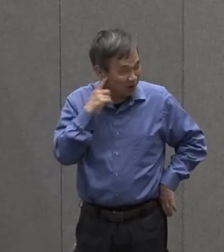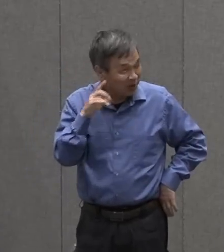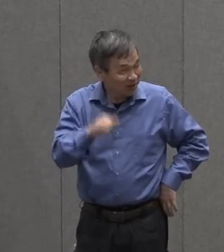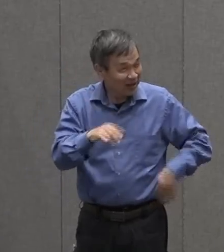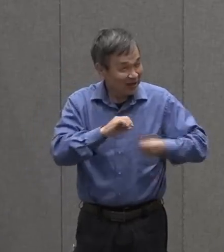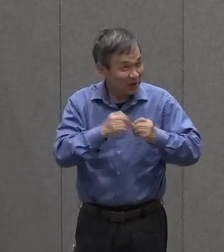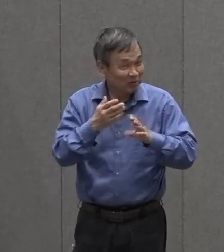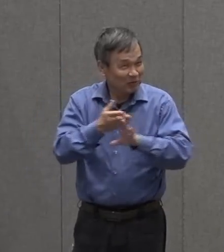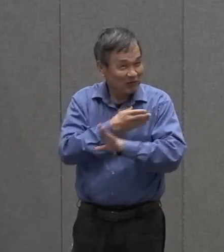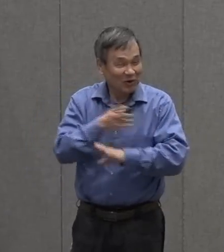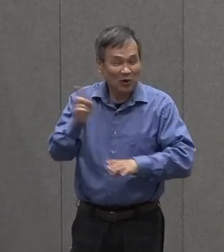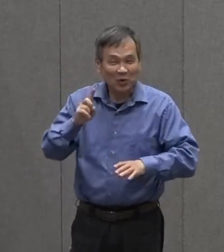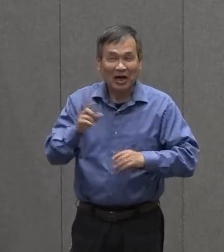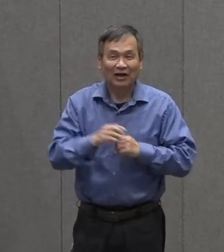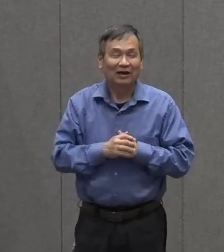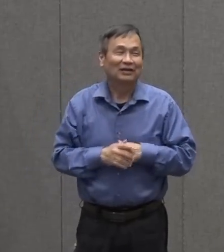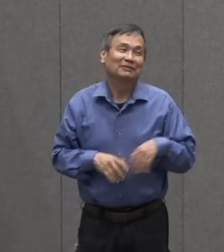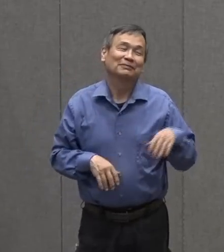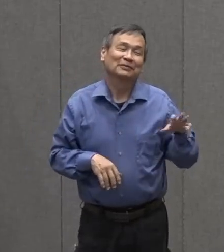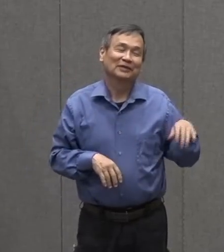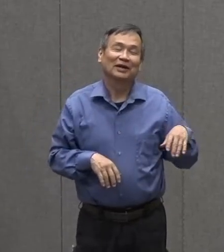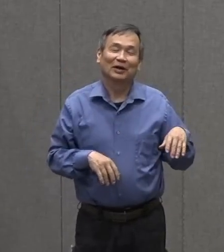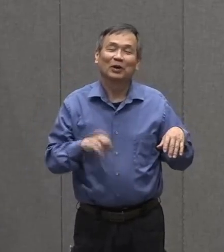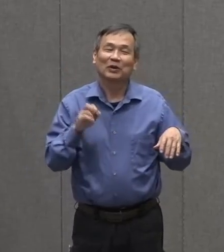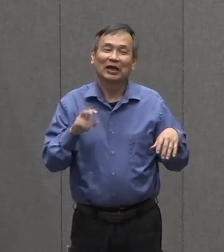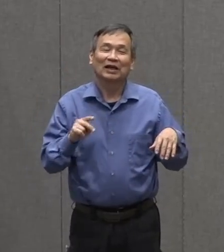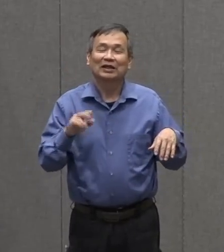but I didn't think it was I think it is prime.